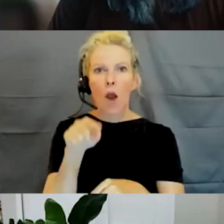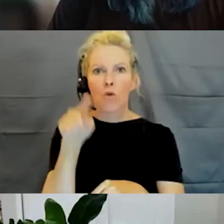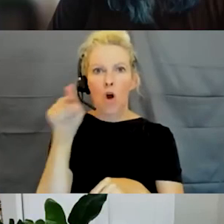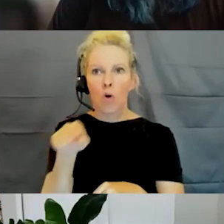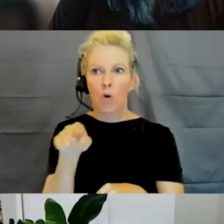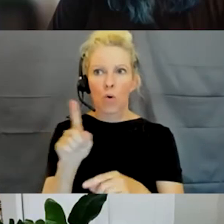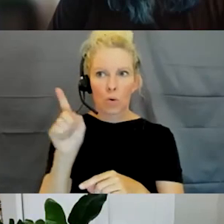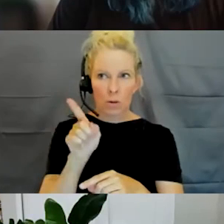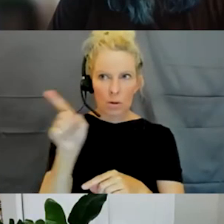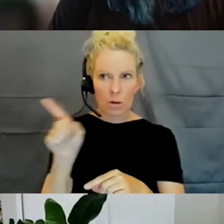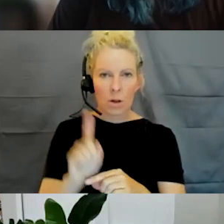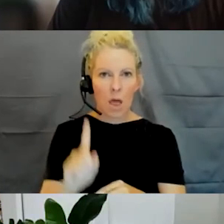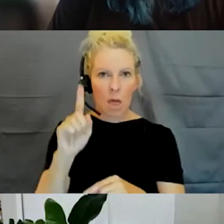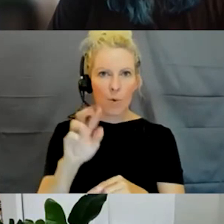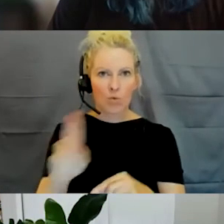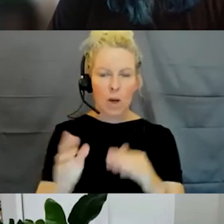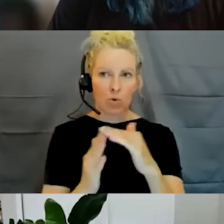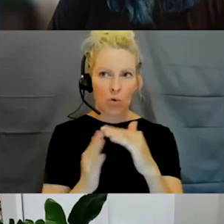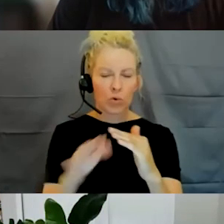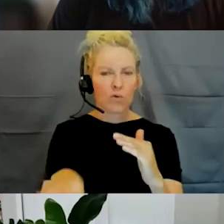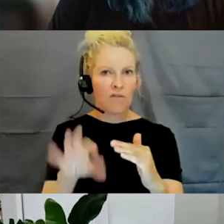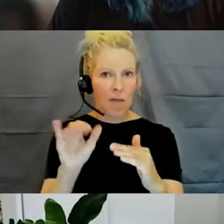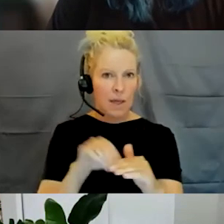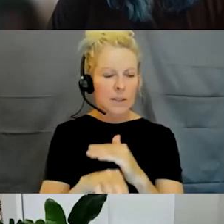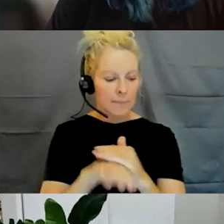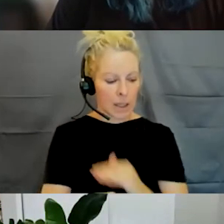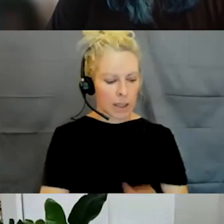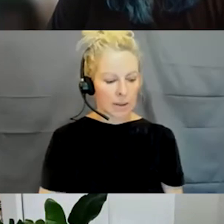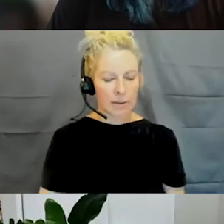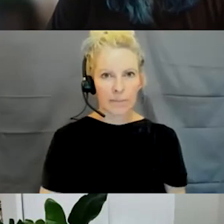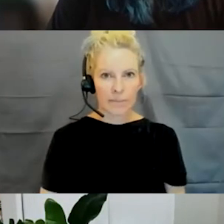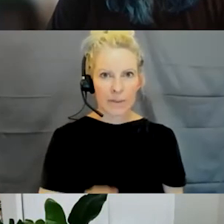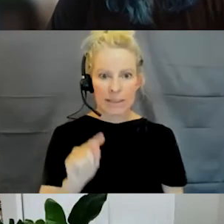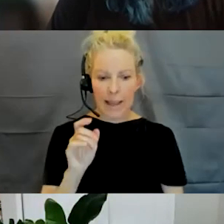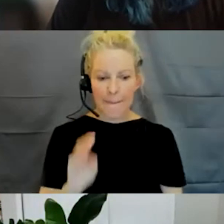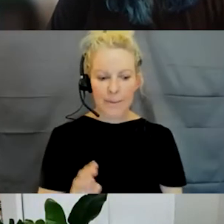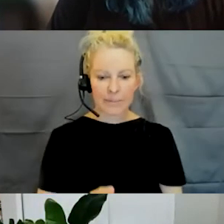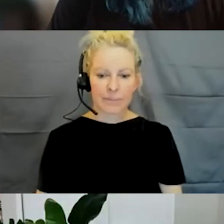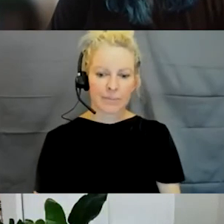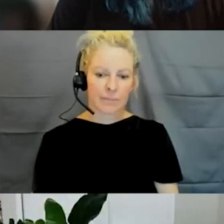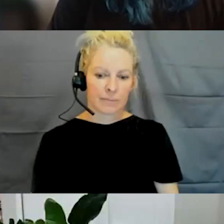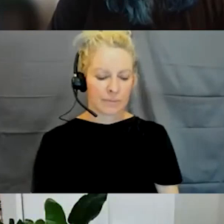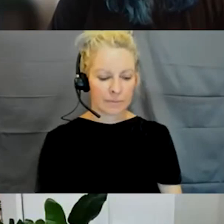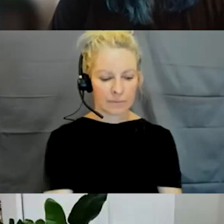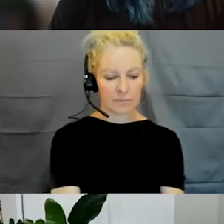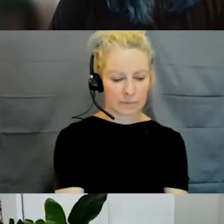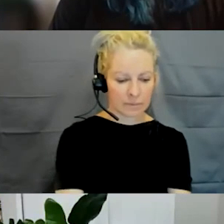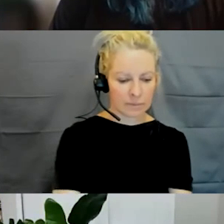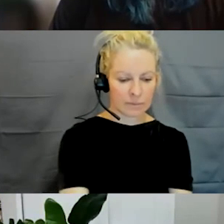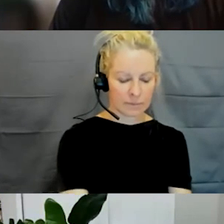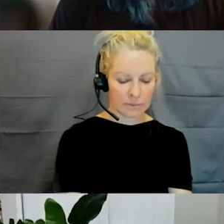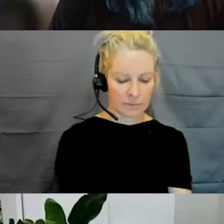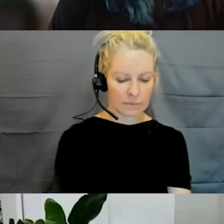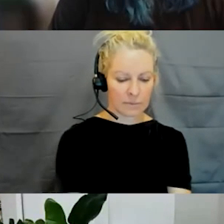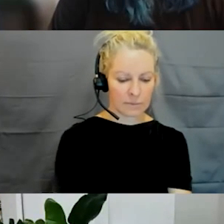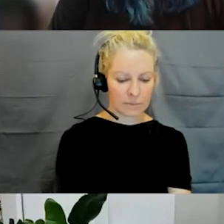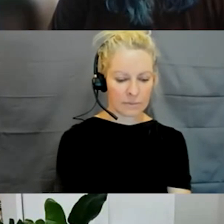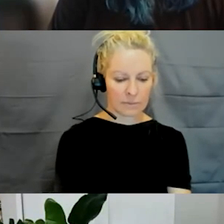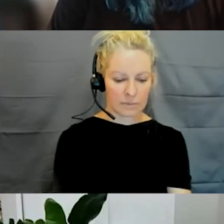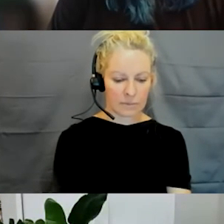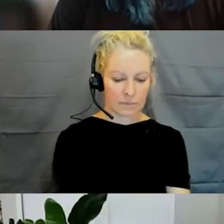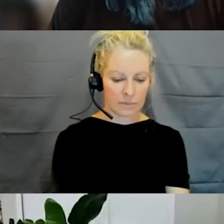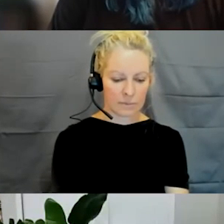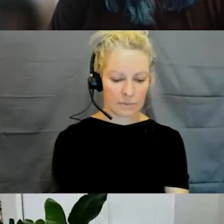the right hand to find the accessibility tab and it will show you this information. This view in